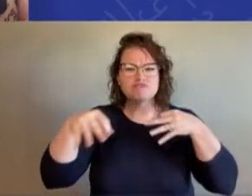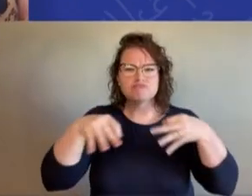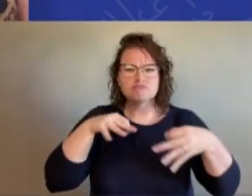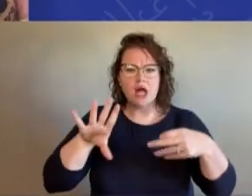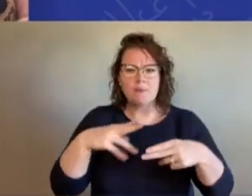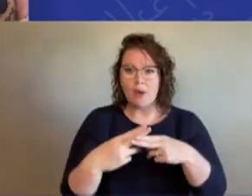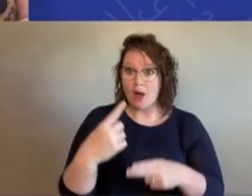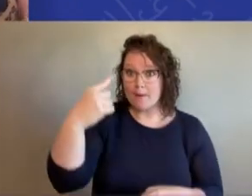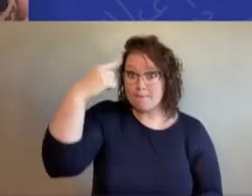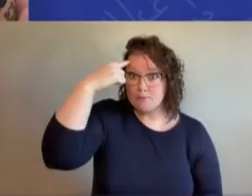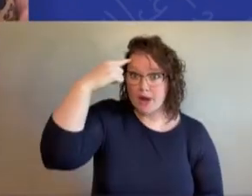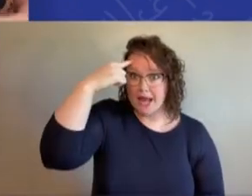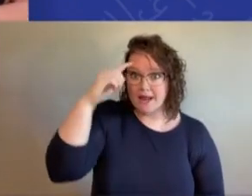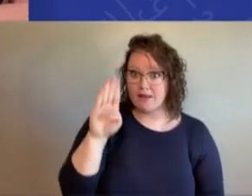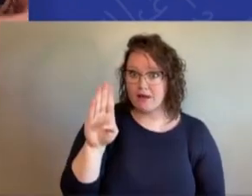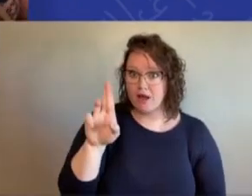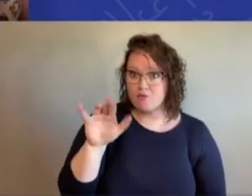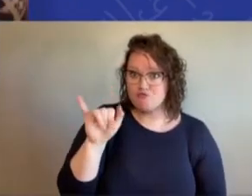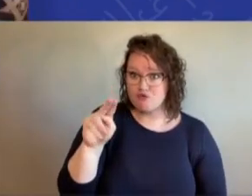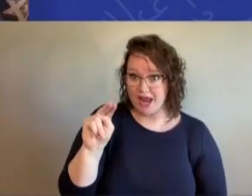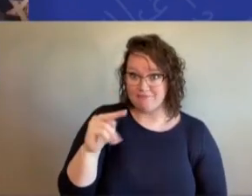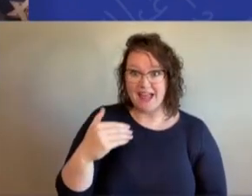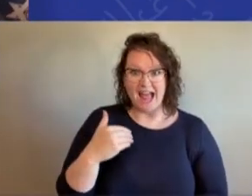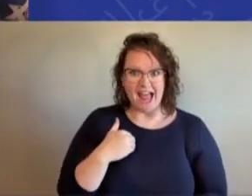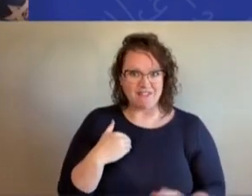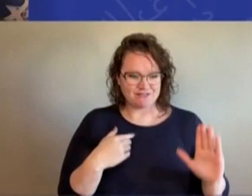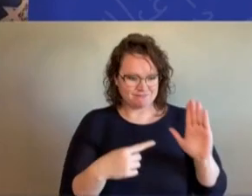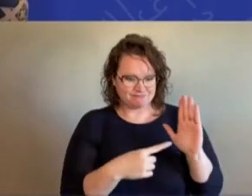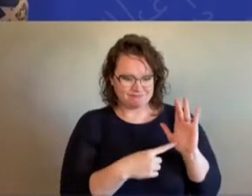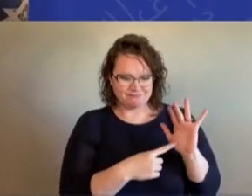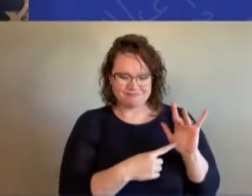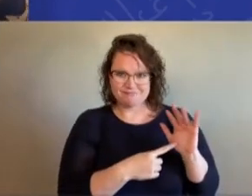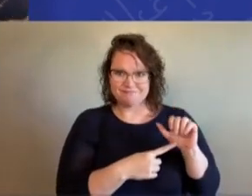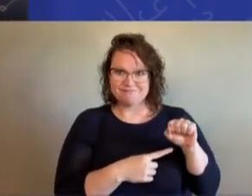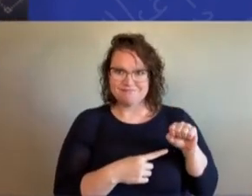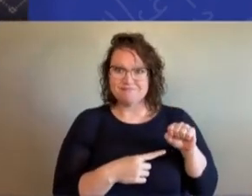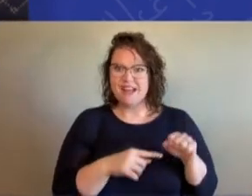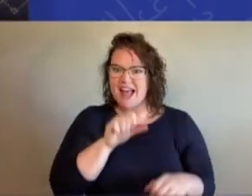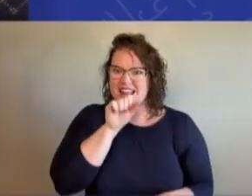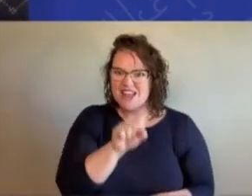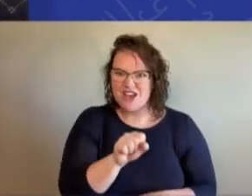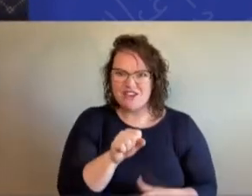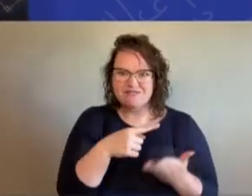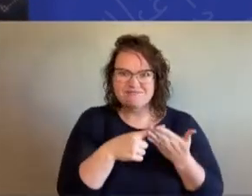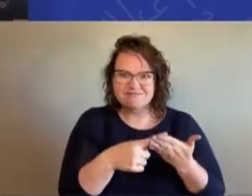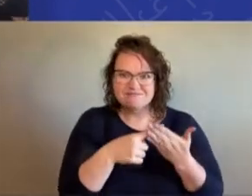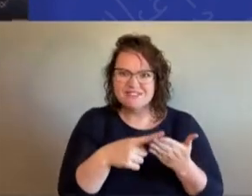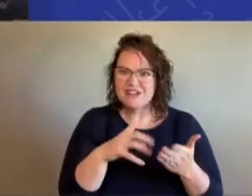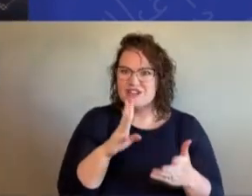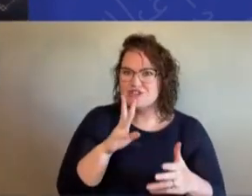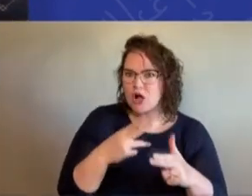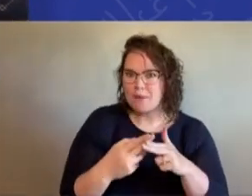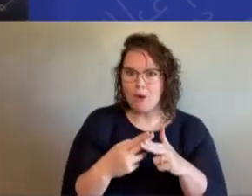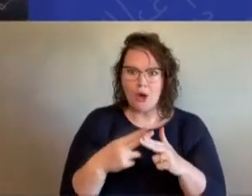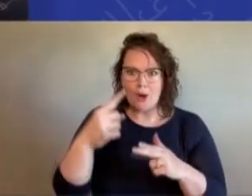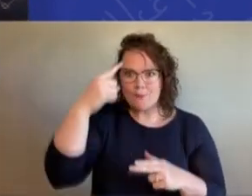resiliency zone. Today, we are going to be talking about but about what happens in our brains when that is happening.